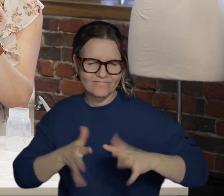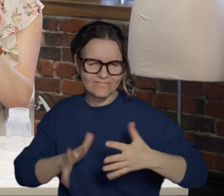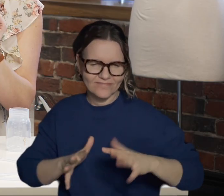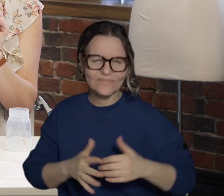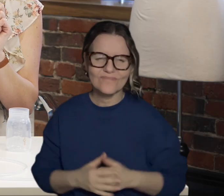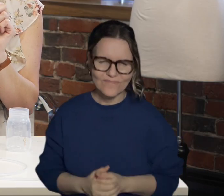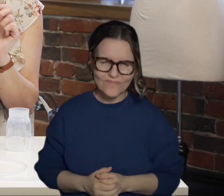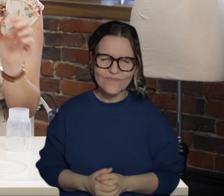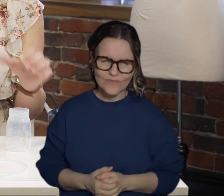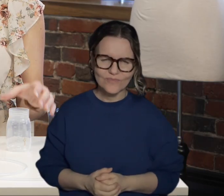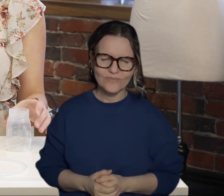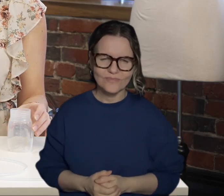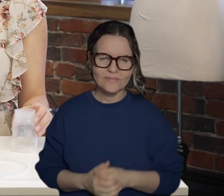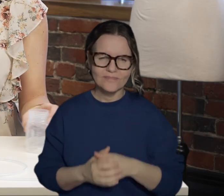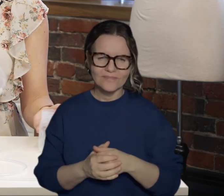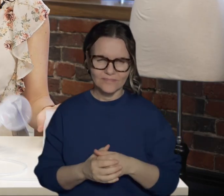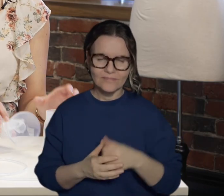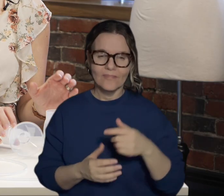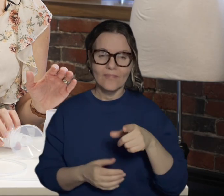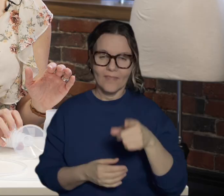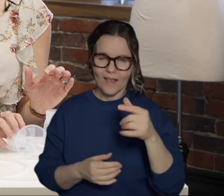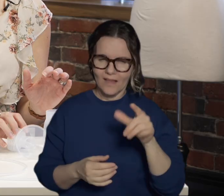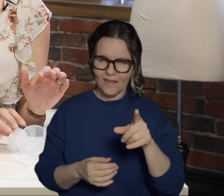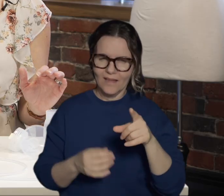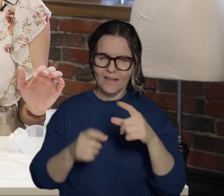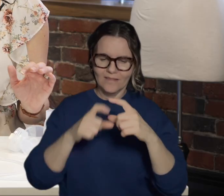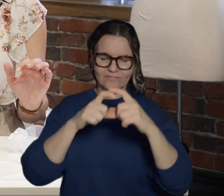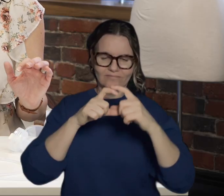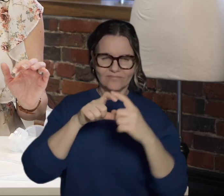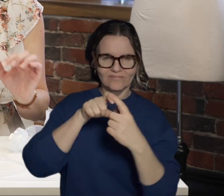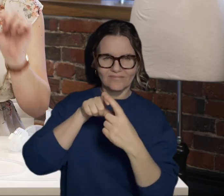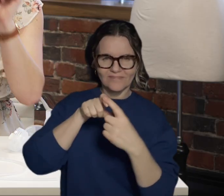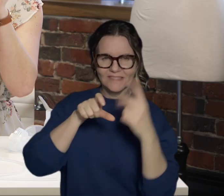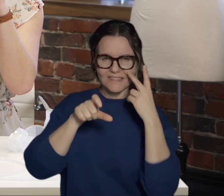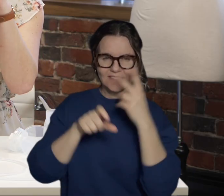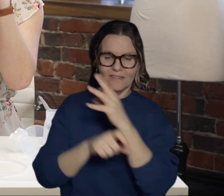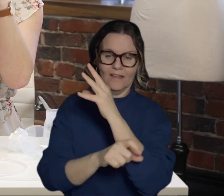duckbill valve on your breast shield we also have what's called the backflow protector which you can